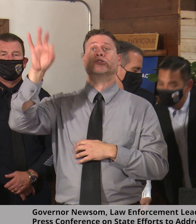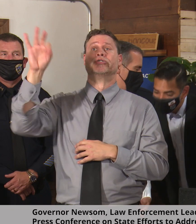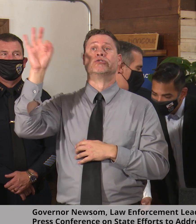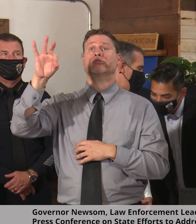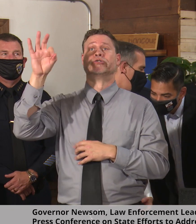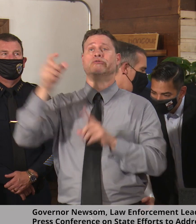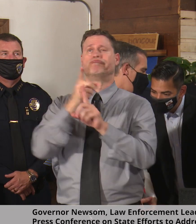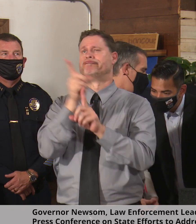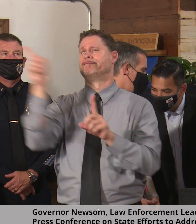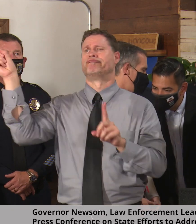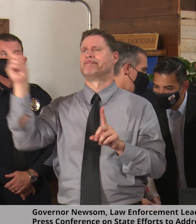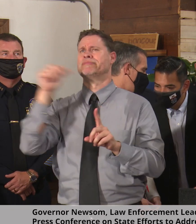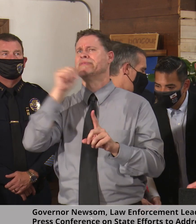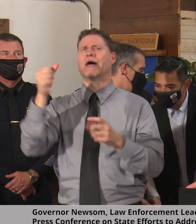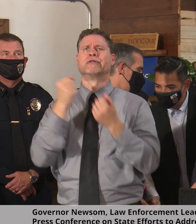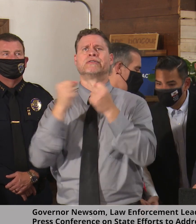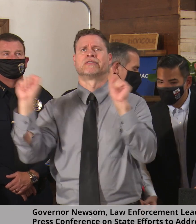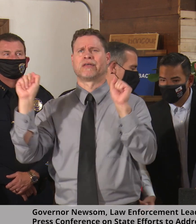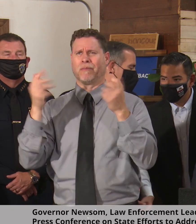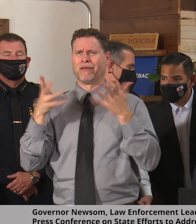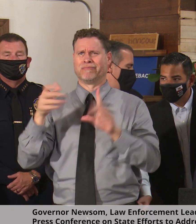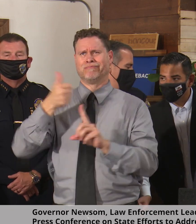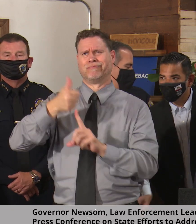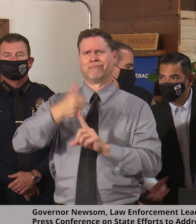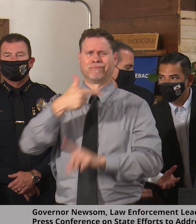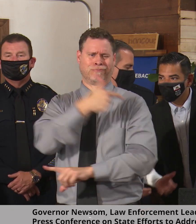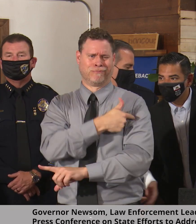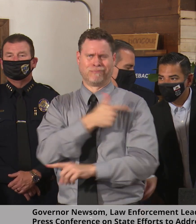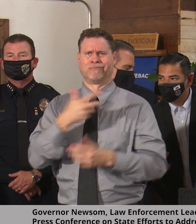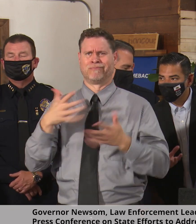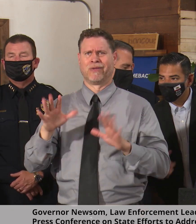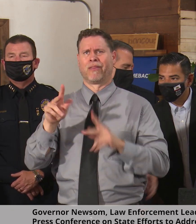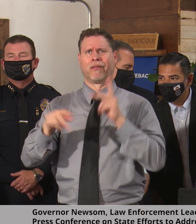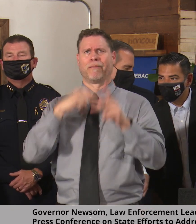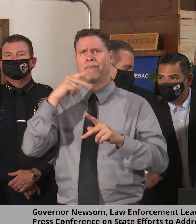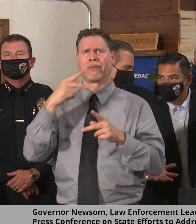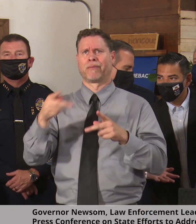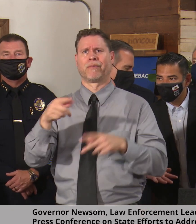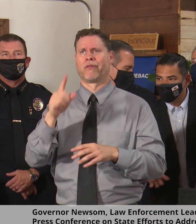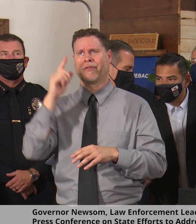that these vaccines are unsafe or leading the public astray on them. Vaccines save lives. You